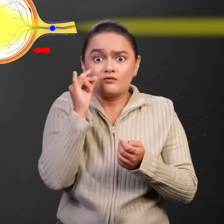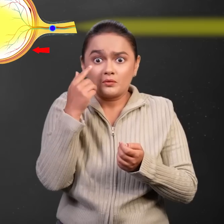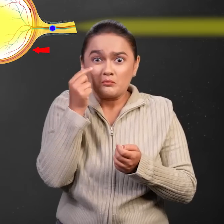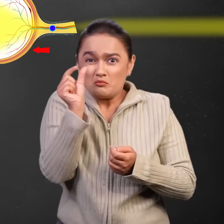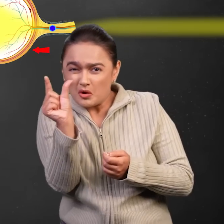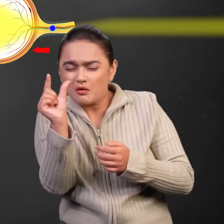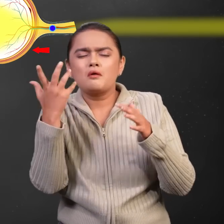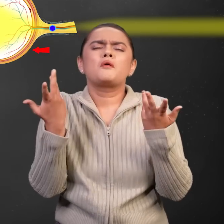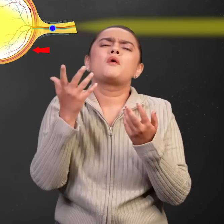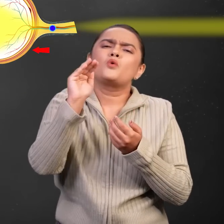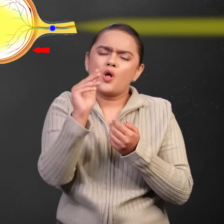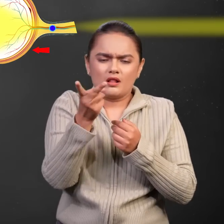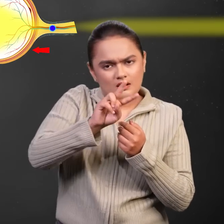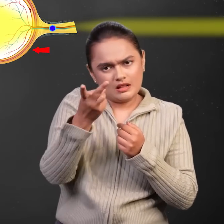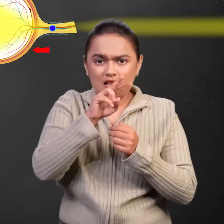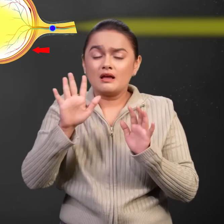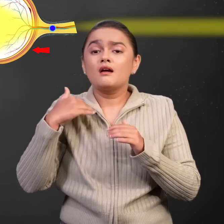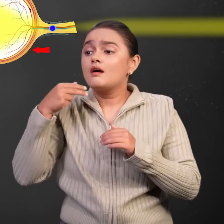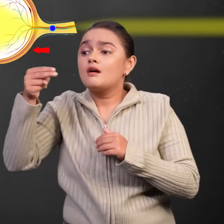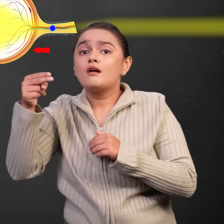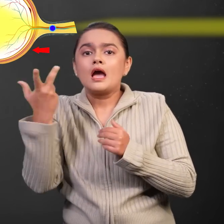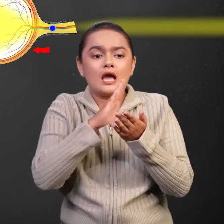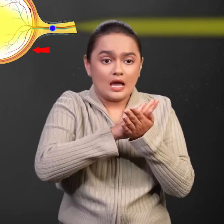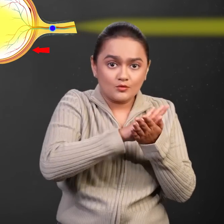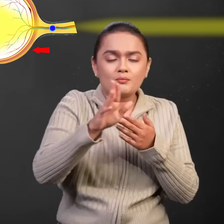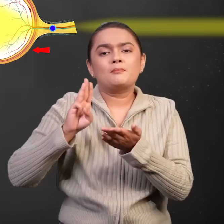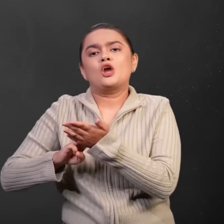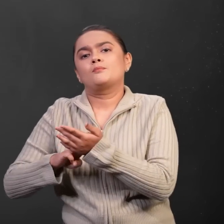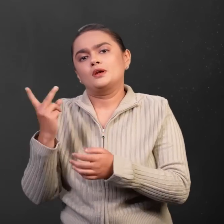whereas if he had a shorter eyeball, he'd have what we call Hyperopia.